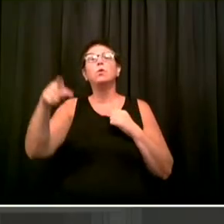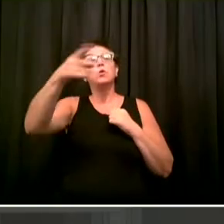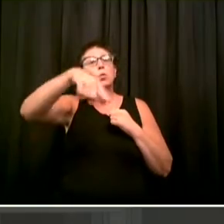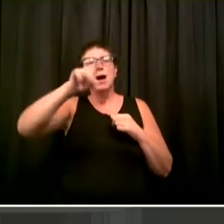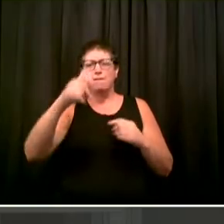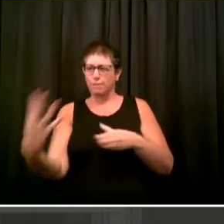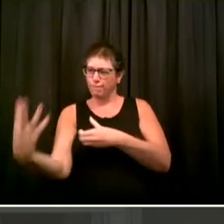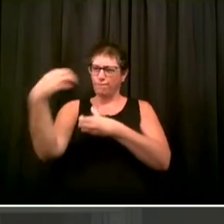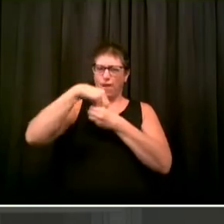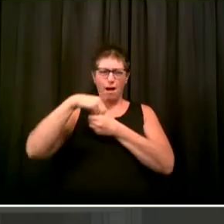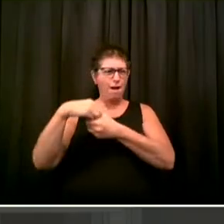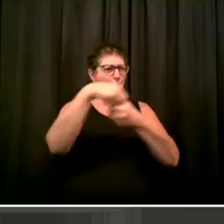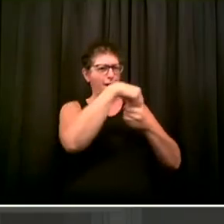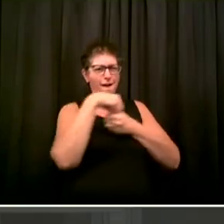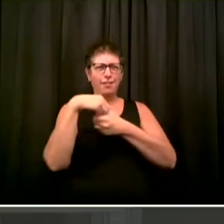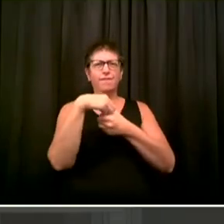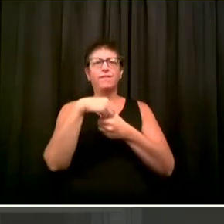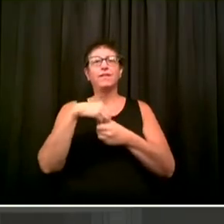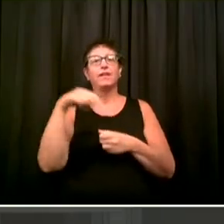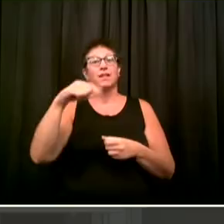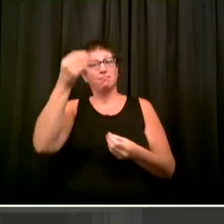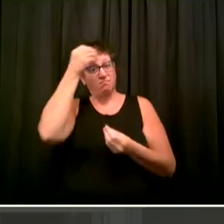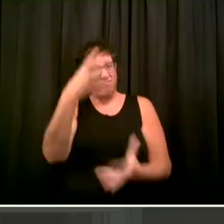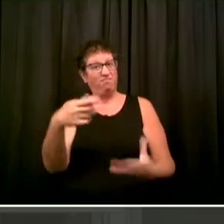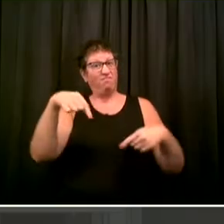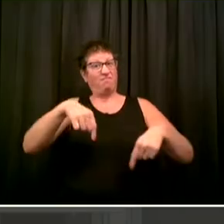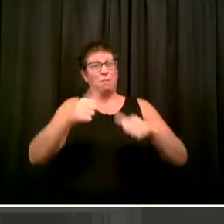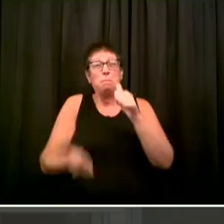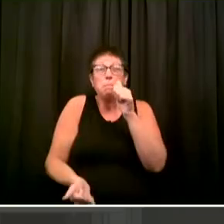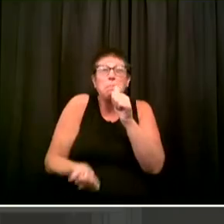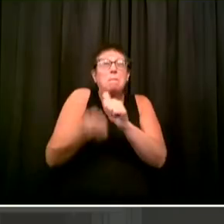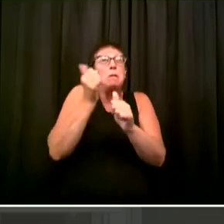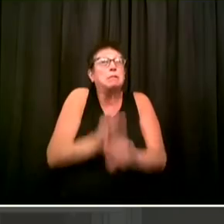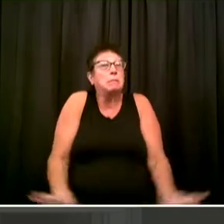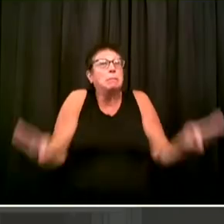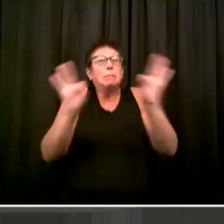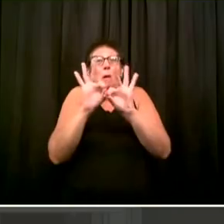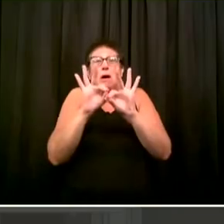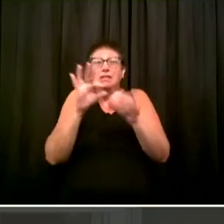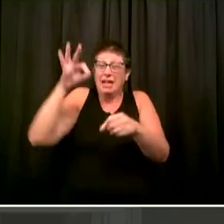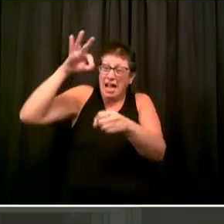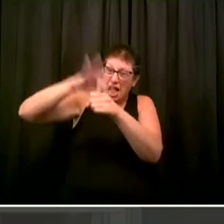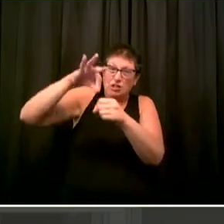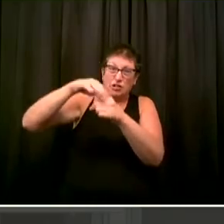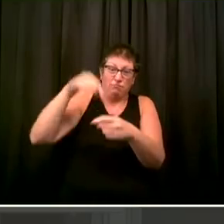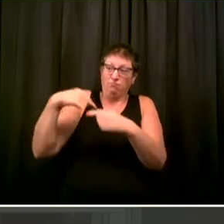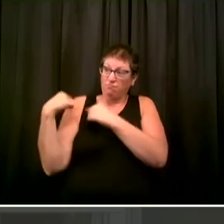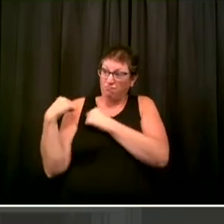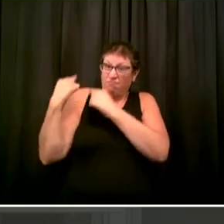CITY. EVERYONE HAS TO GET INVOLVED, THE MOST